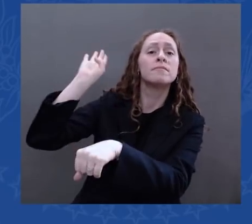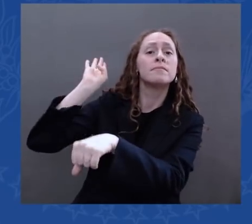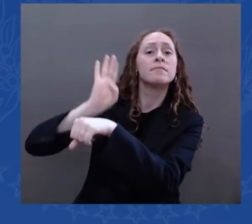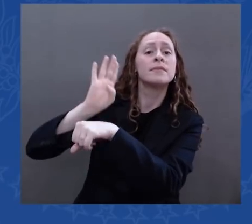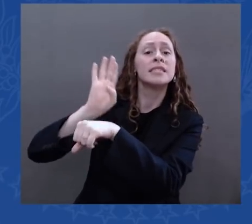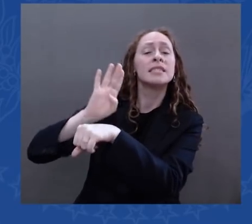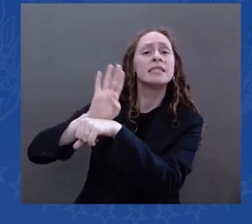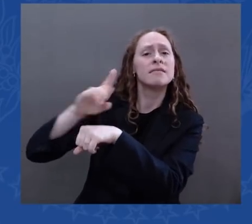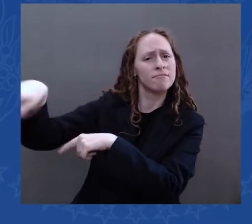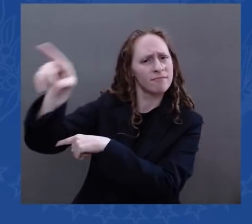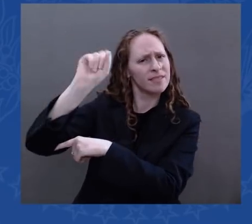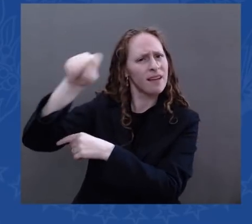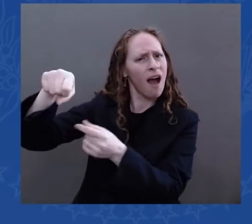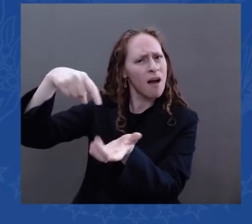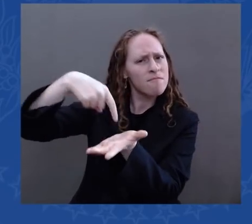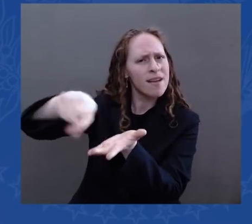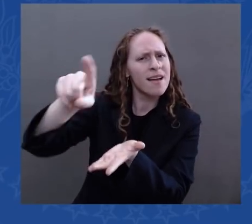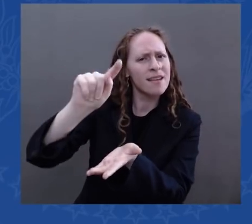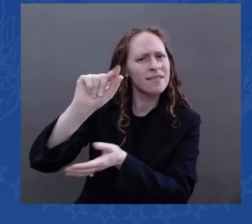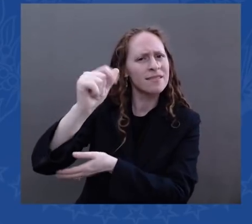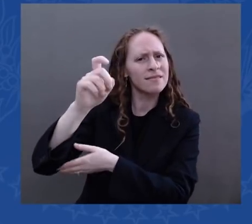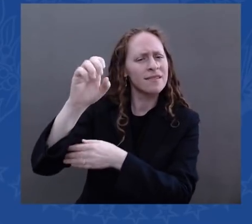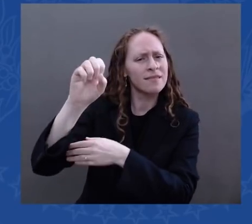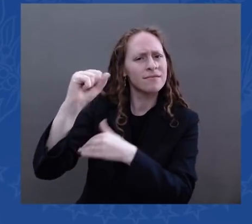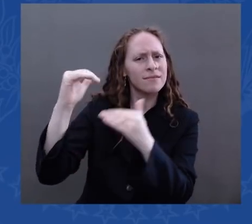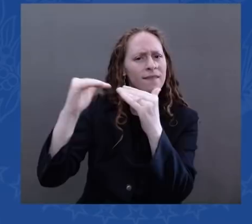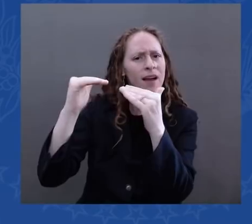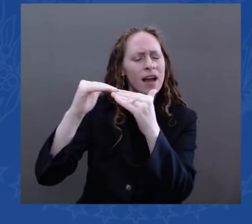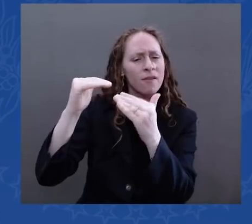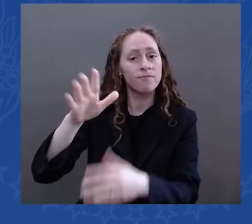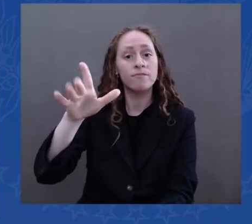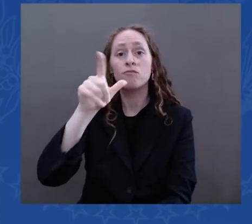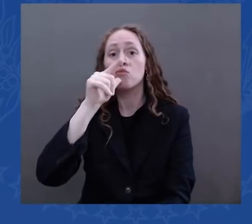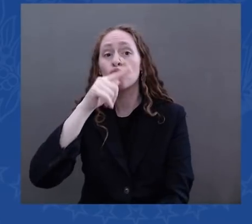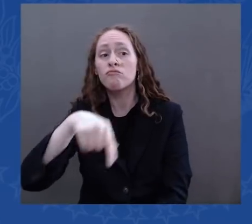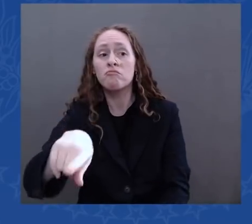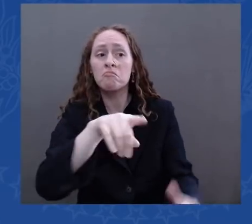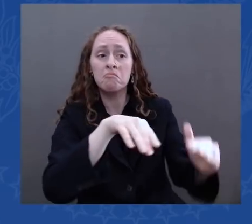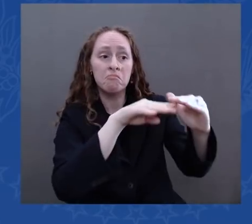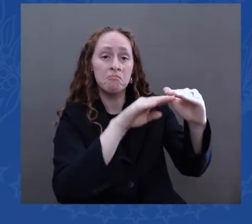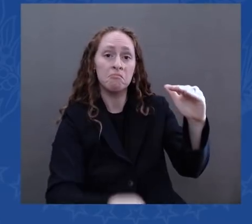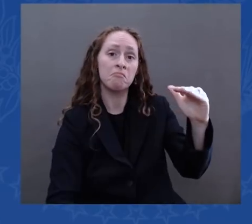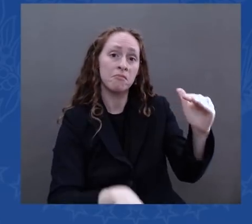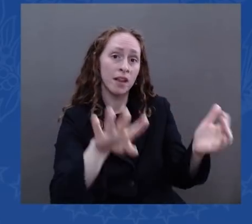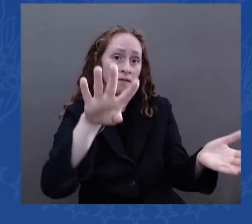will pay a penny more in federal taxes. We can do this by, one, passing legislation